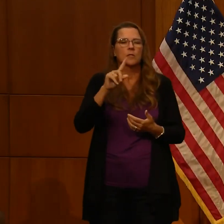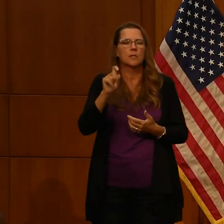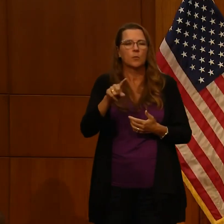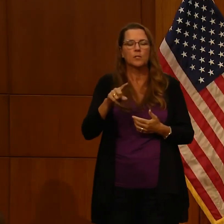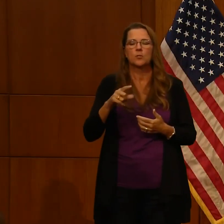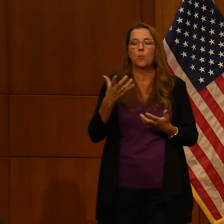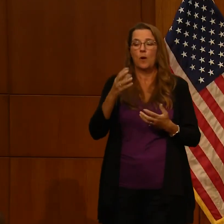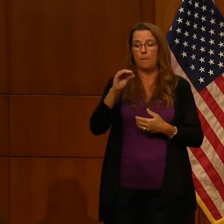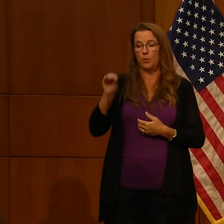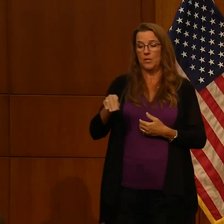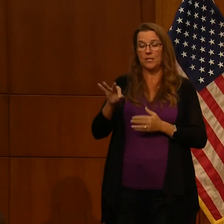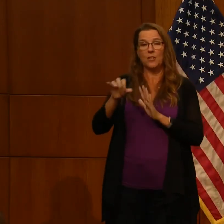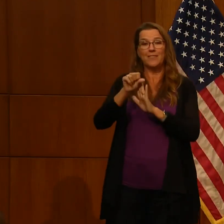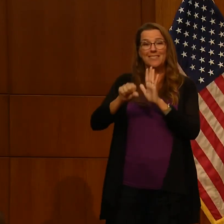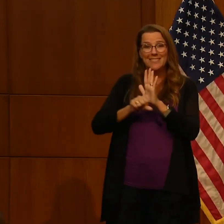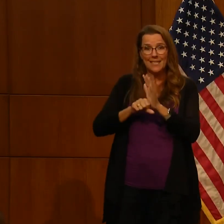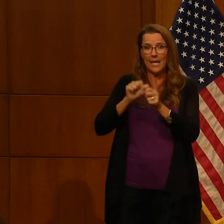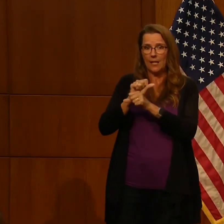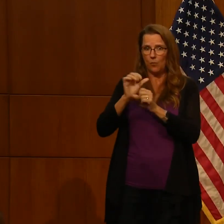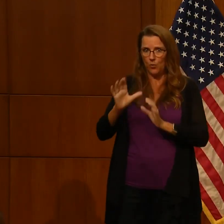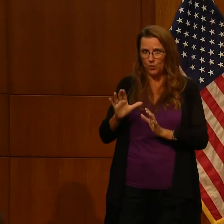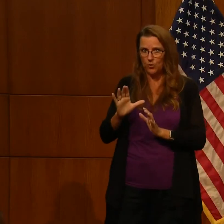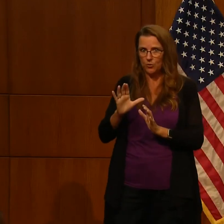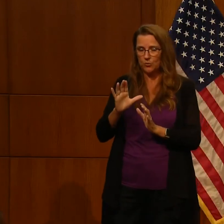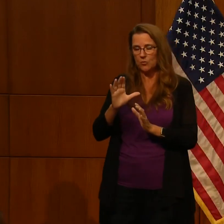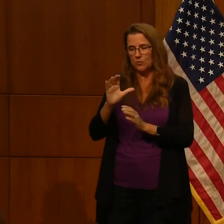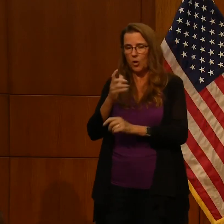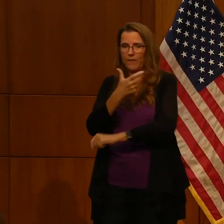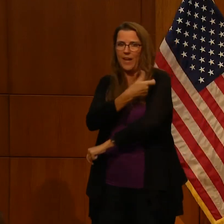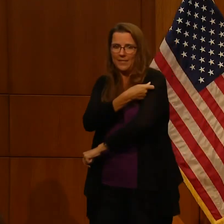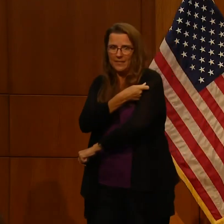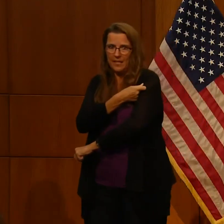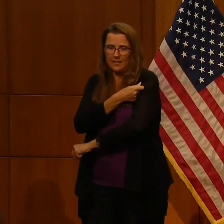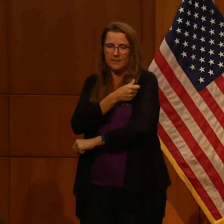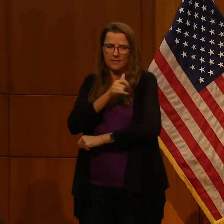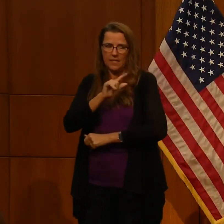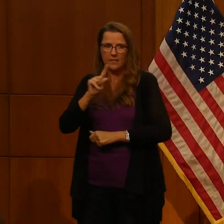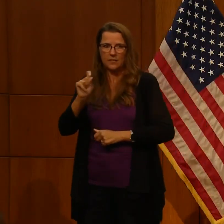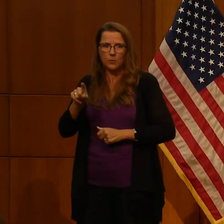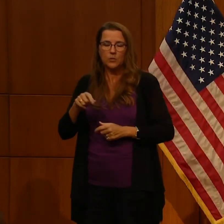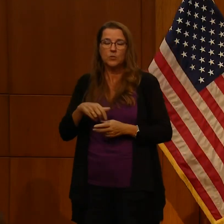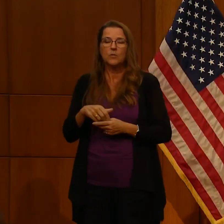CAME AND THE QUESTION IS WHAT PERCENTAGE OF OUR STATE AGENTS